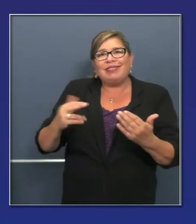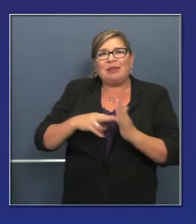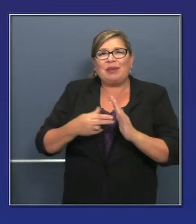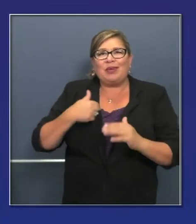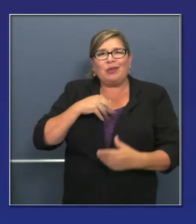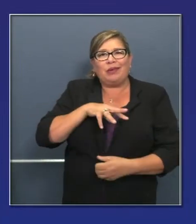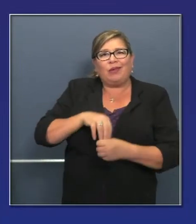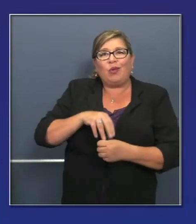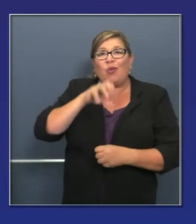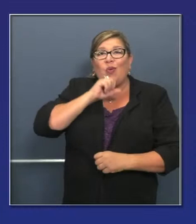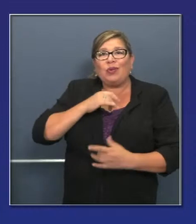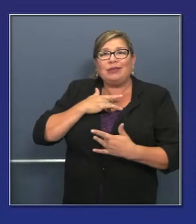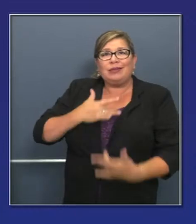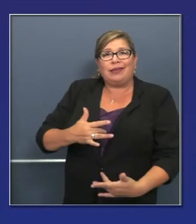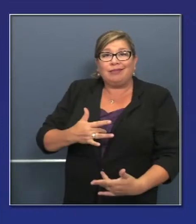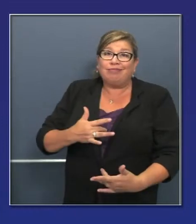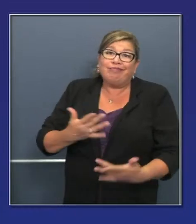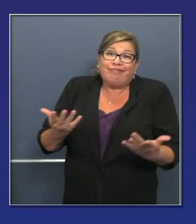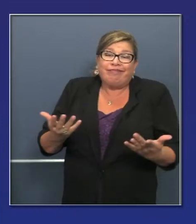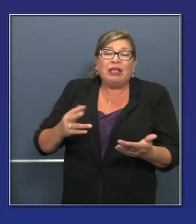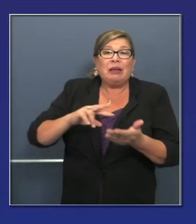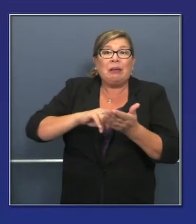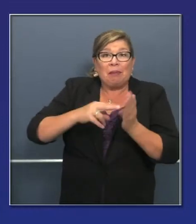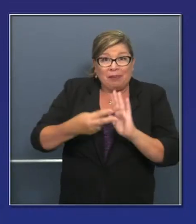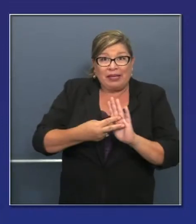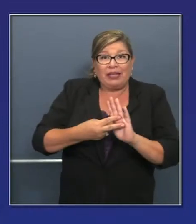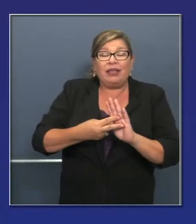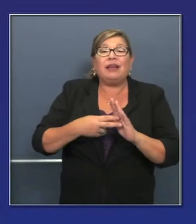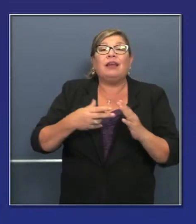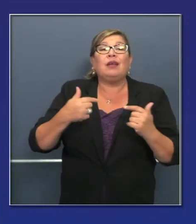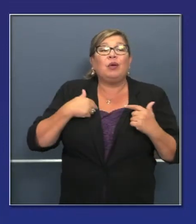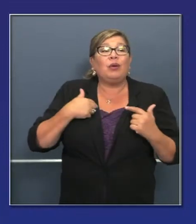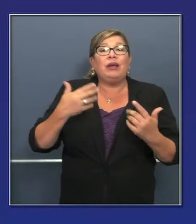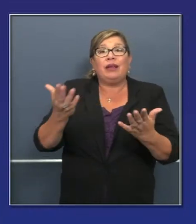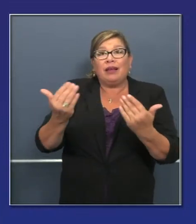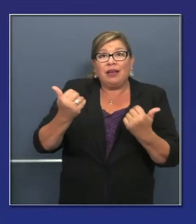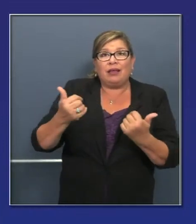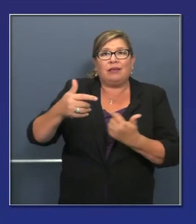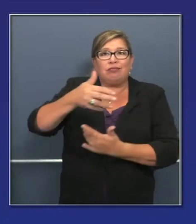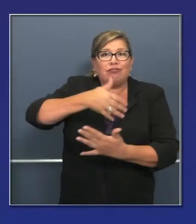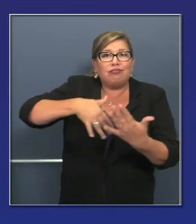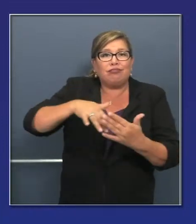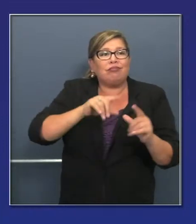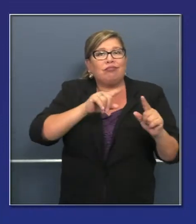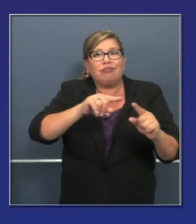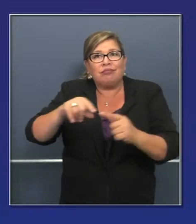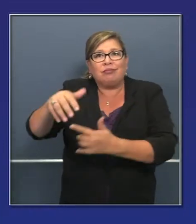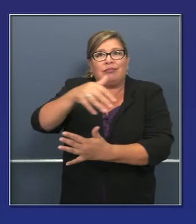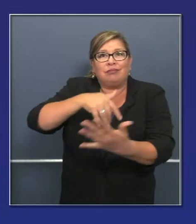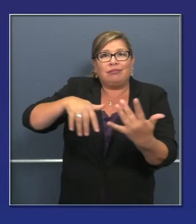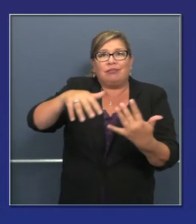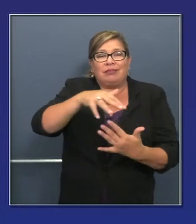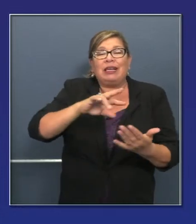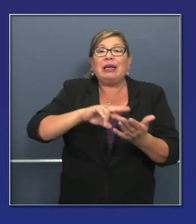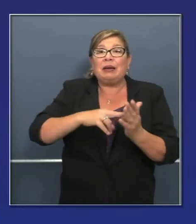consequence is we are spreading this virus and it is incumbent upon us to recognize that as